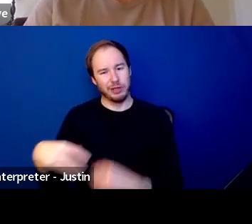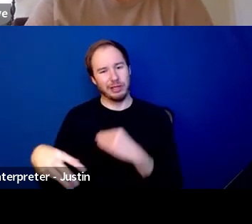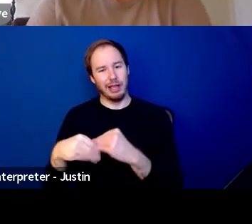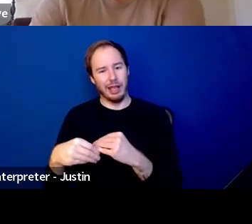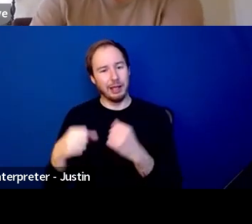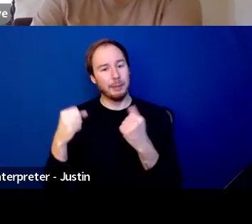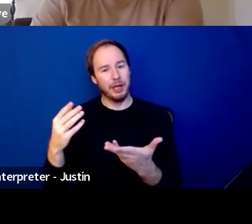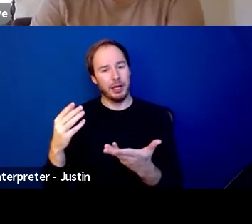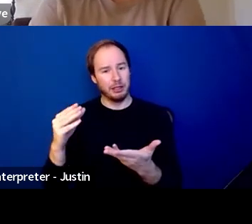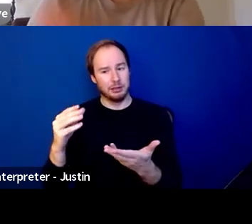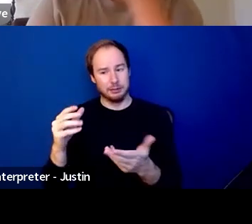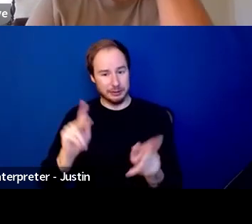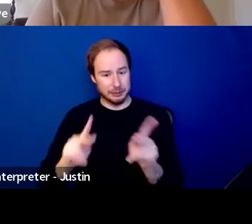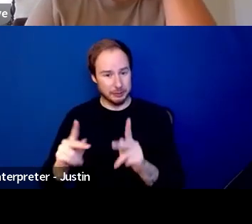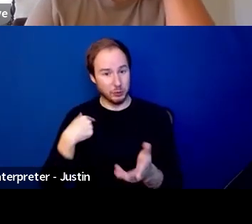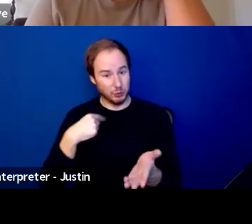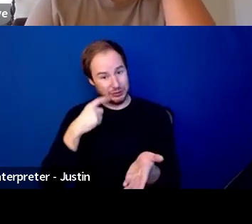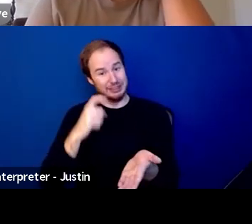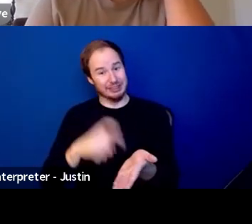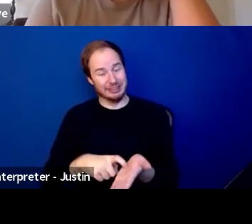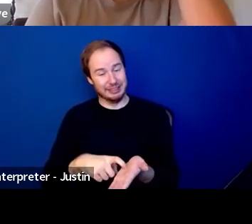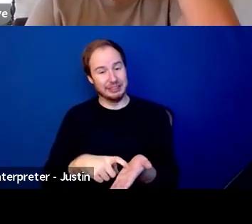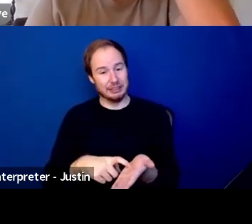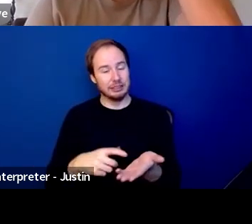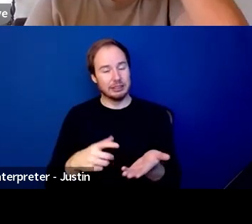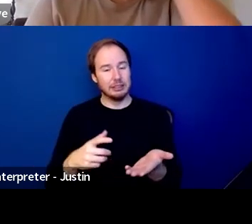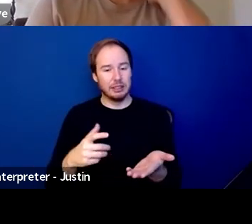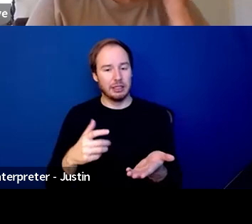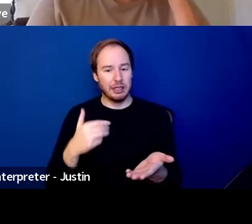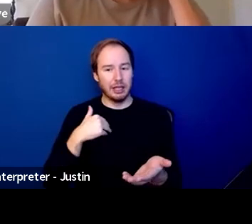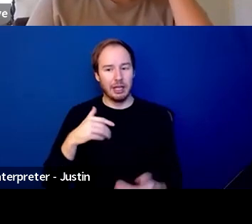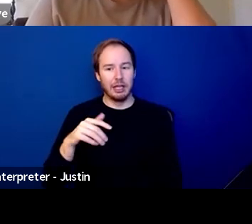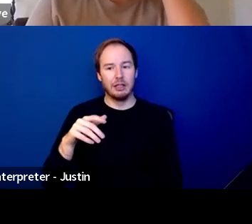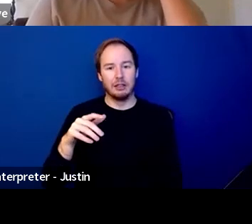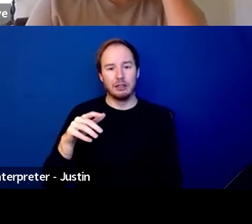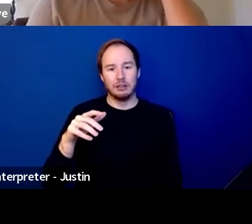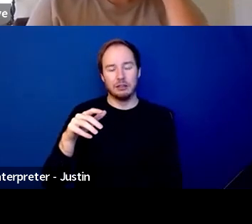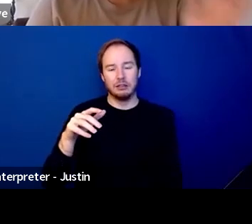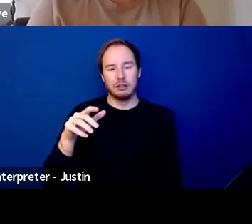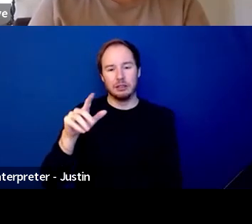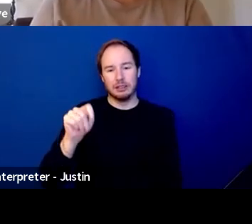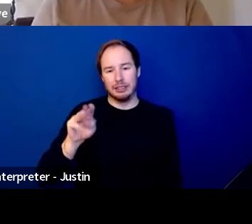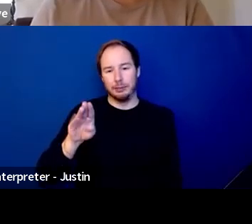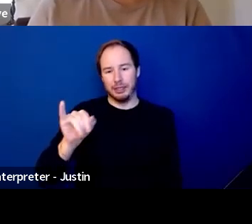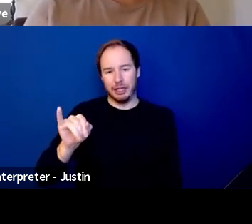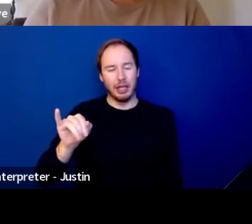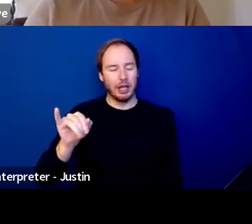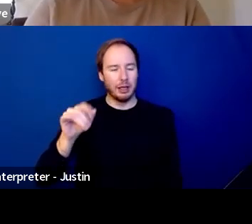of the folks that we see have a TBI. Whether it's been diagnosed or not,